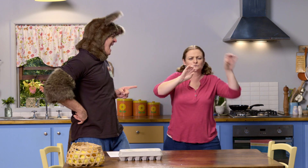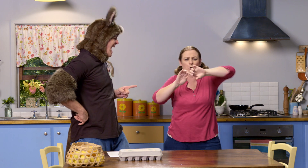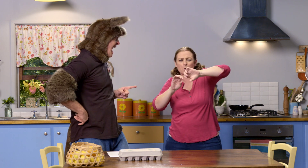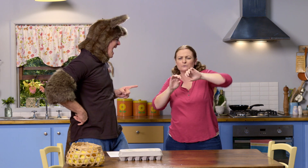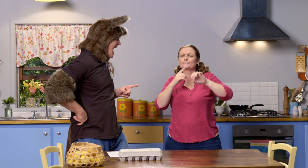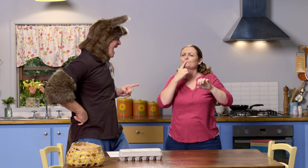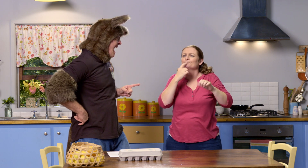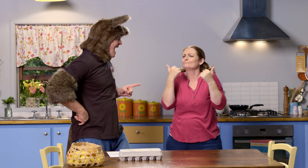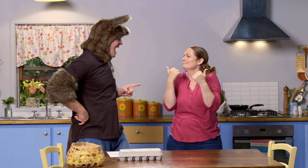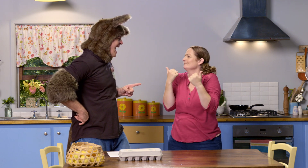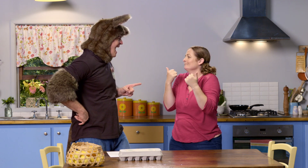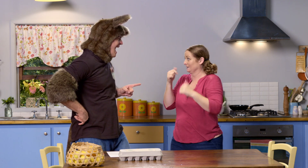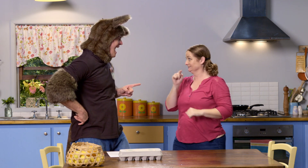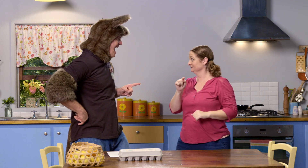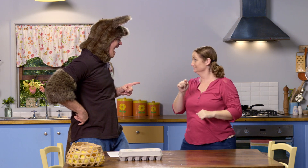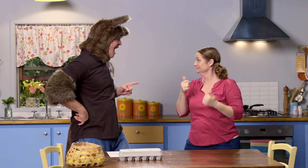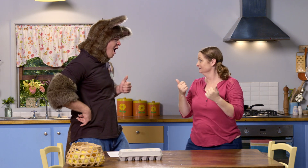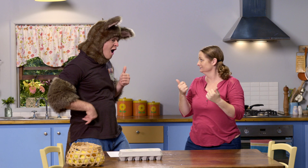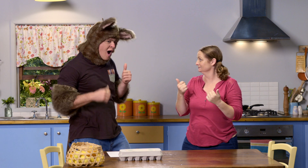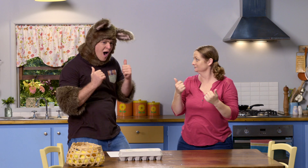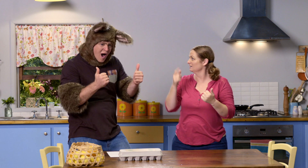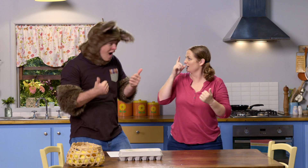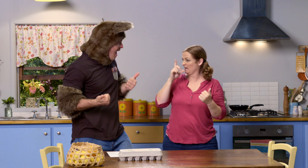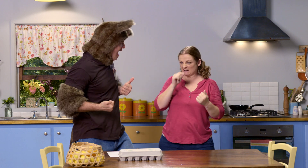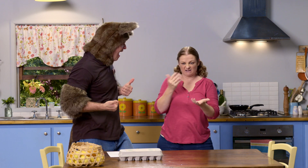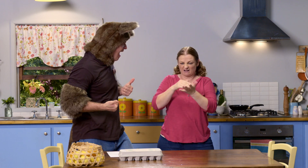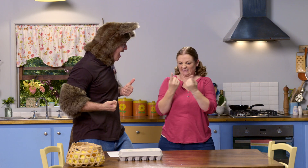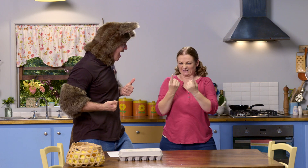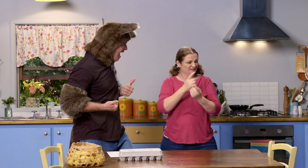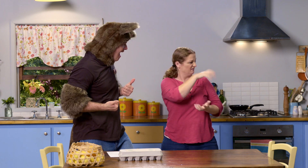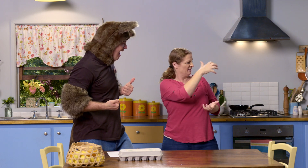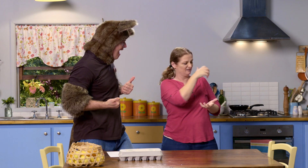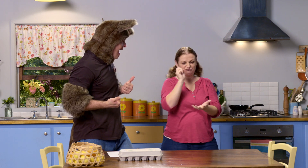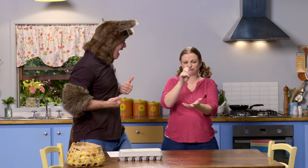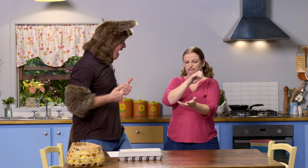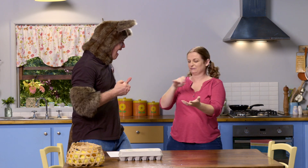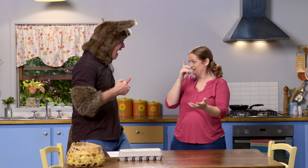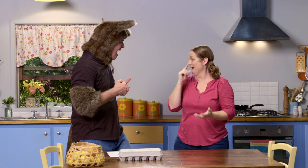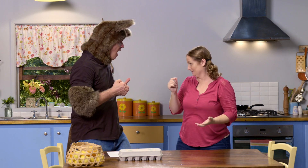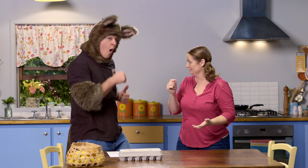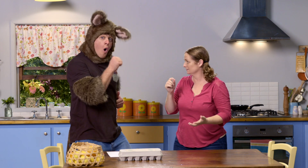Oh, that's great! And we can just use things from the fridge.